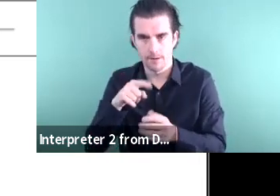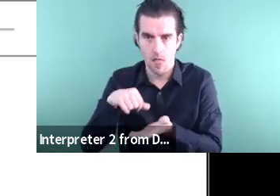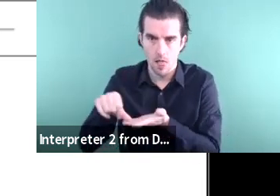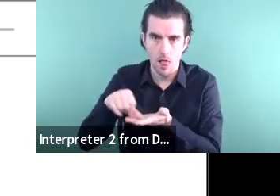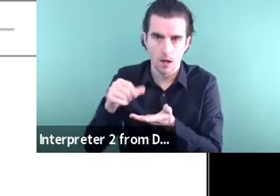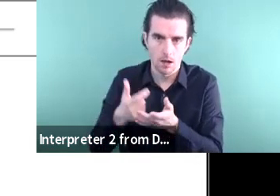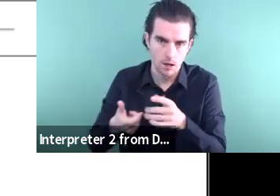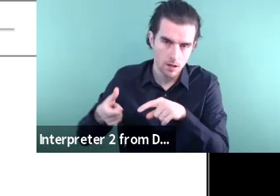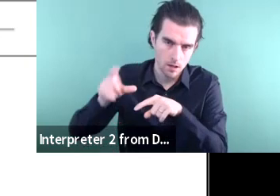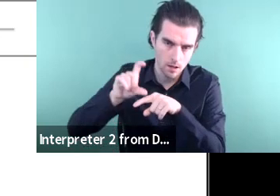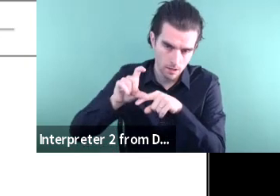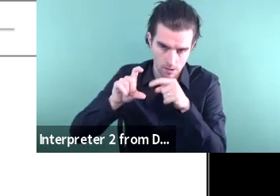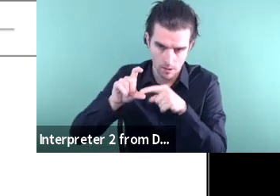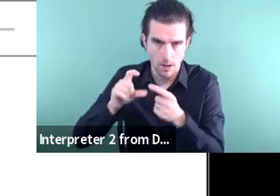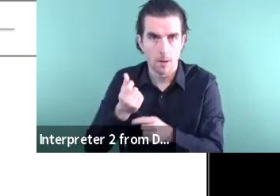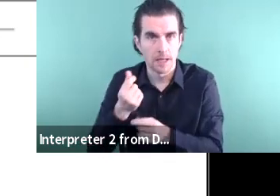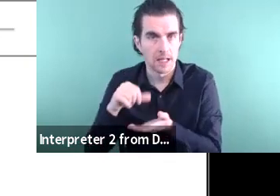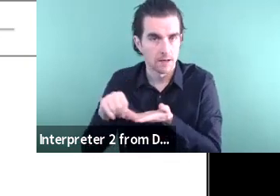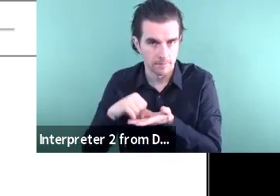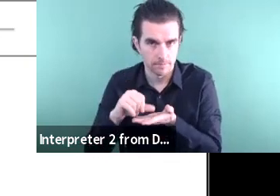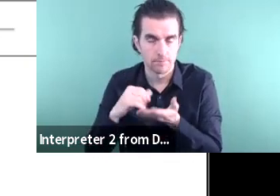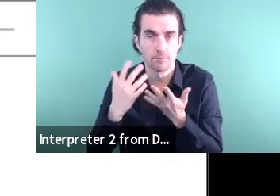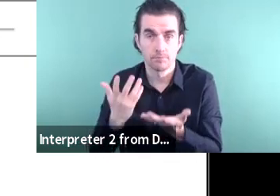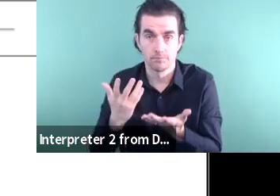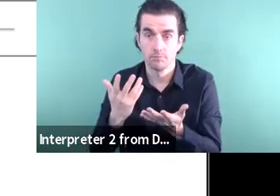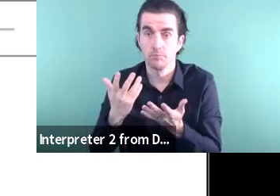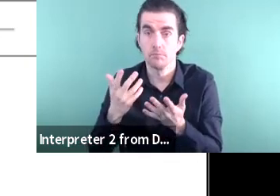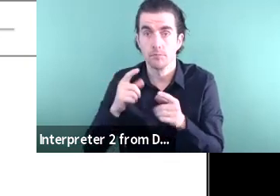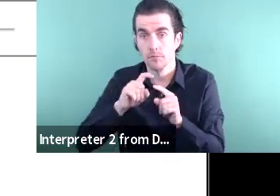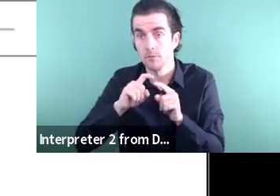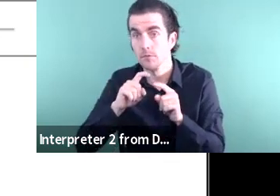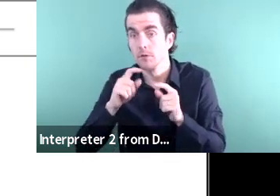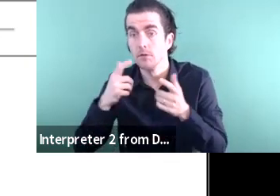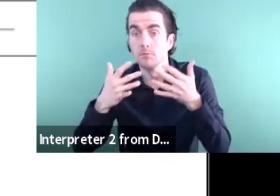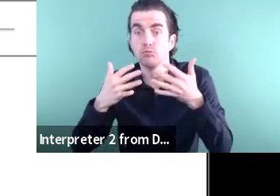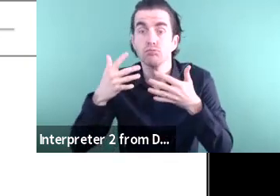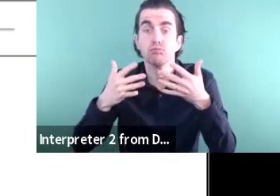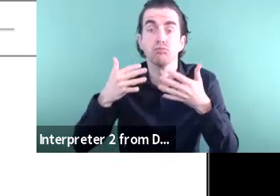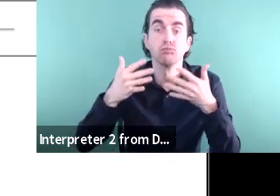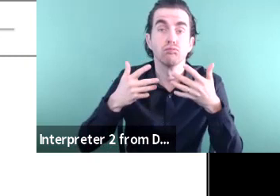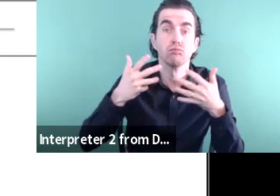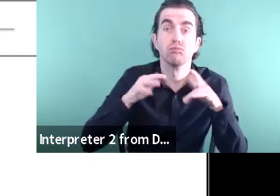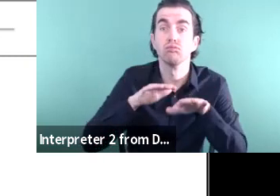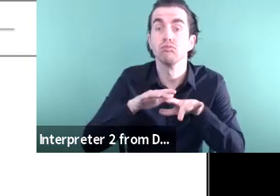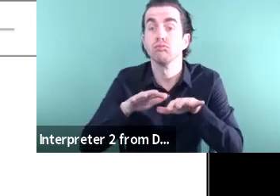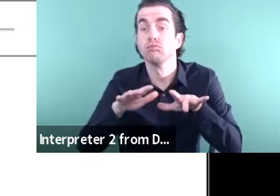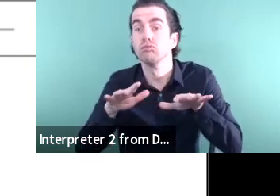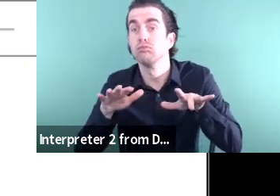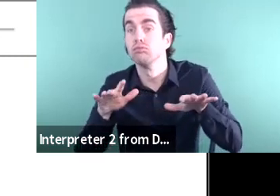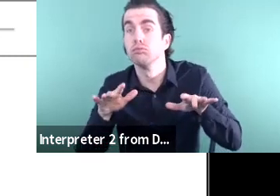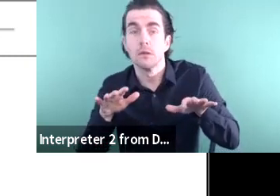and measure the welfare have been revised. The result has been that many more people with